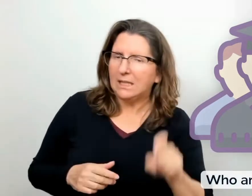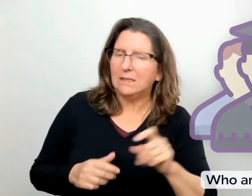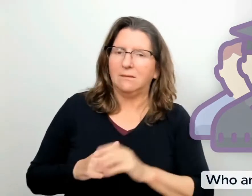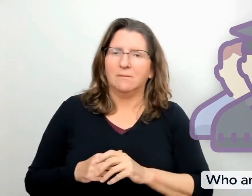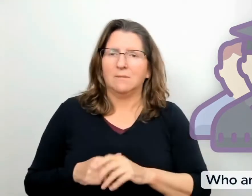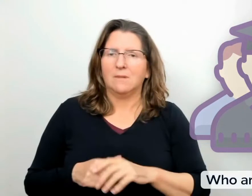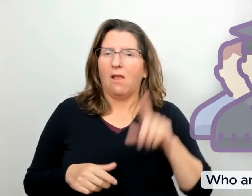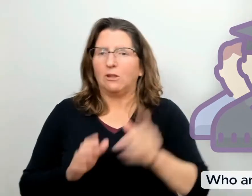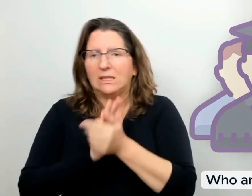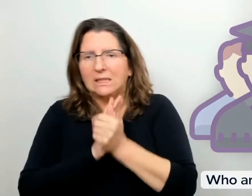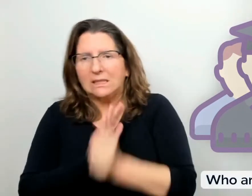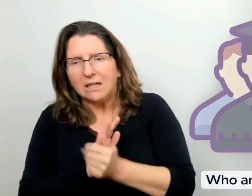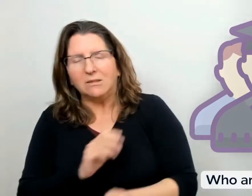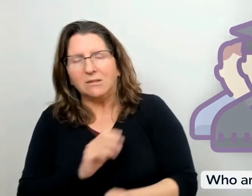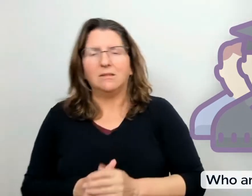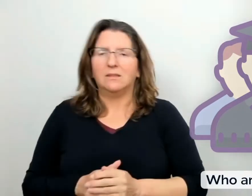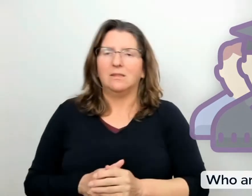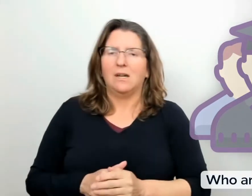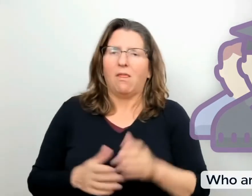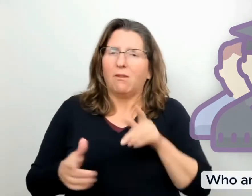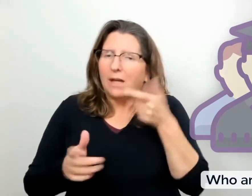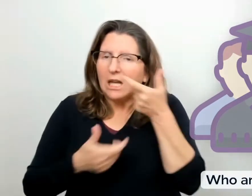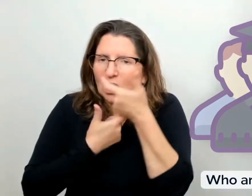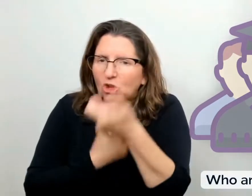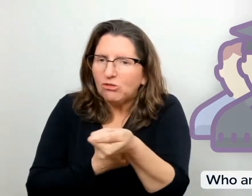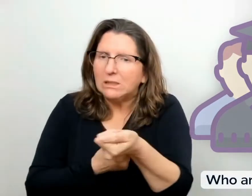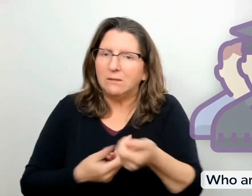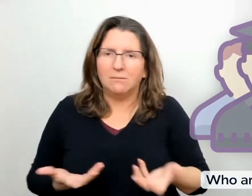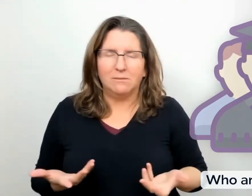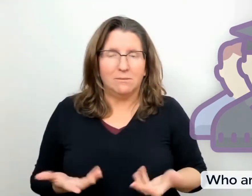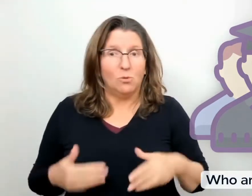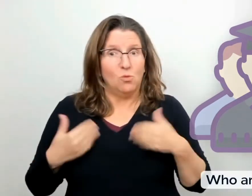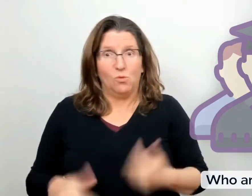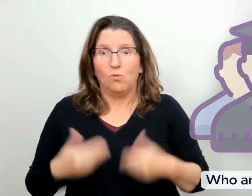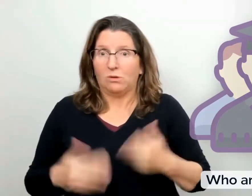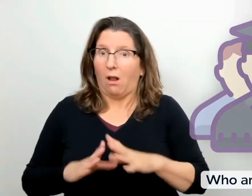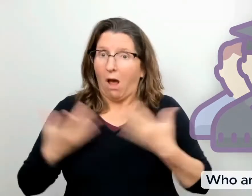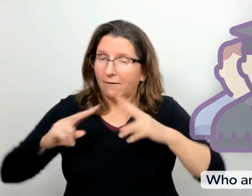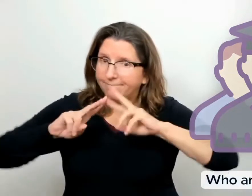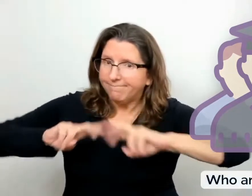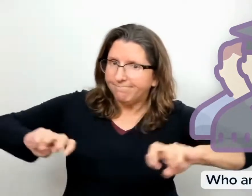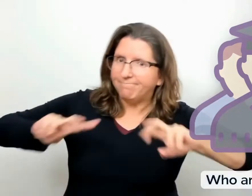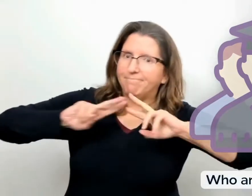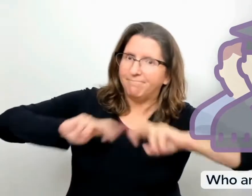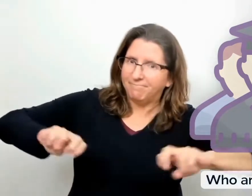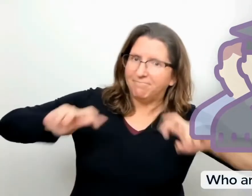We get to know their needs, their skills, and their interests. There's lots to learn about each one.